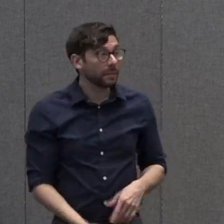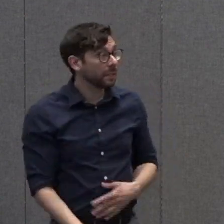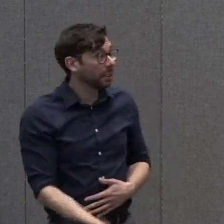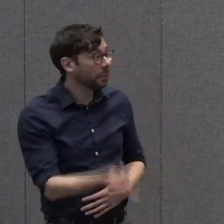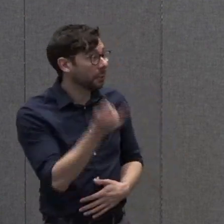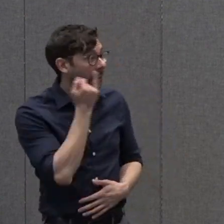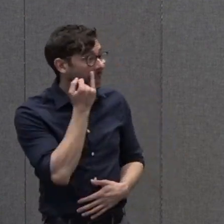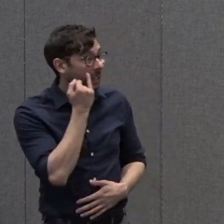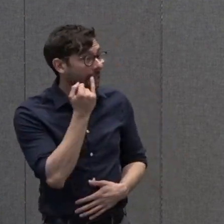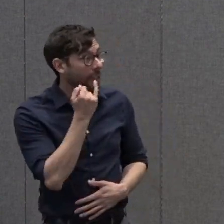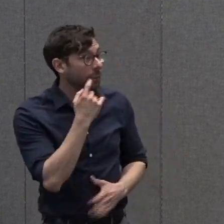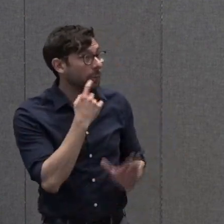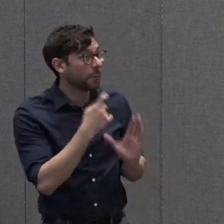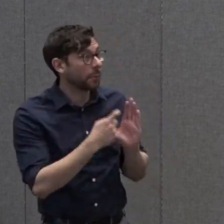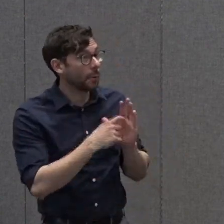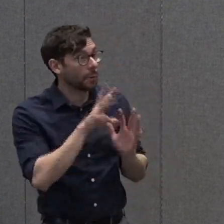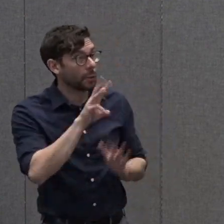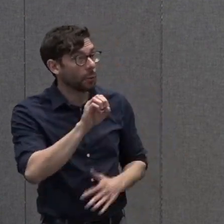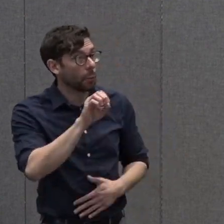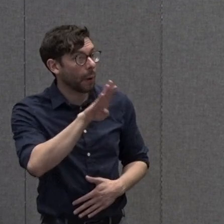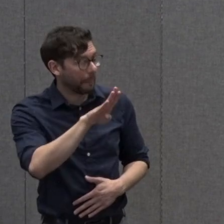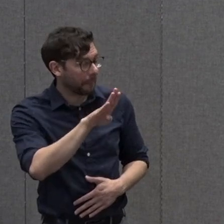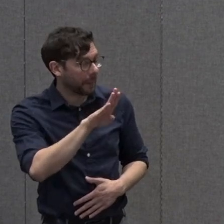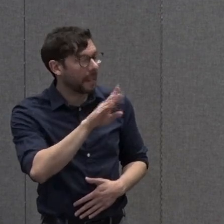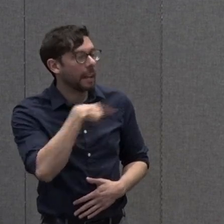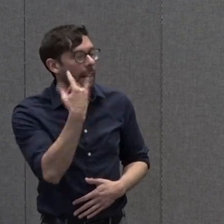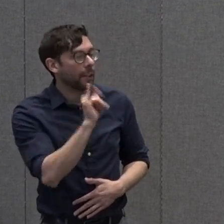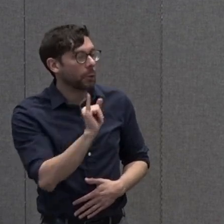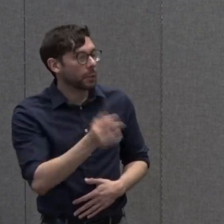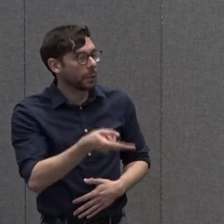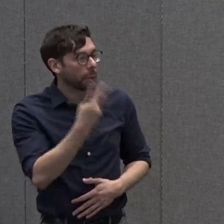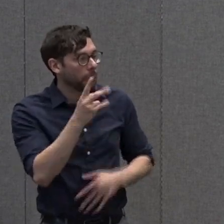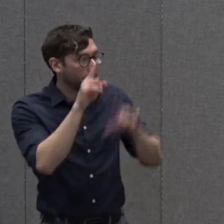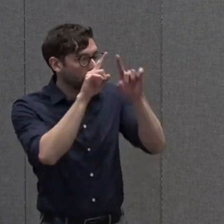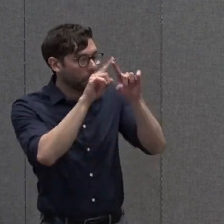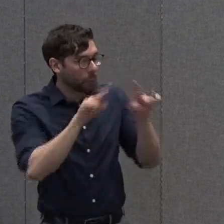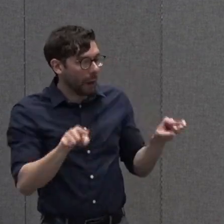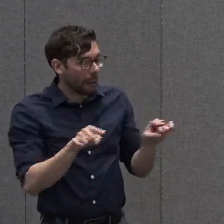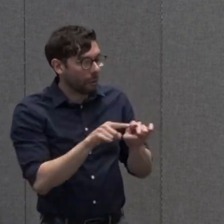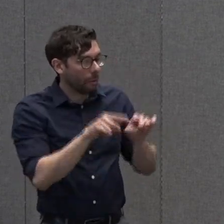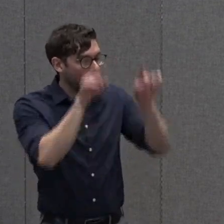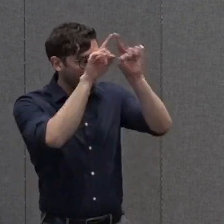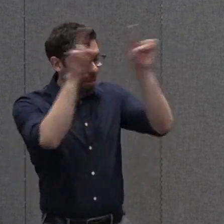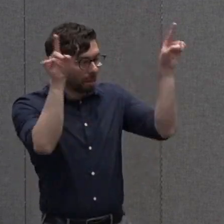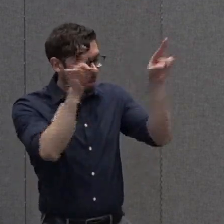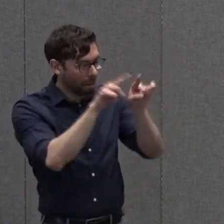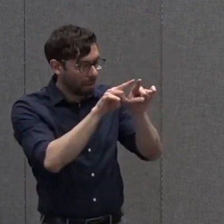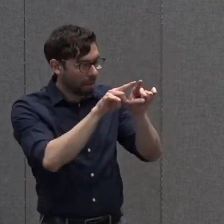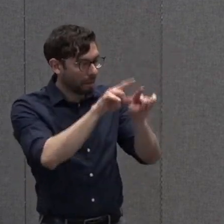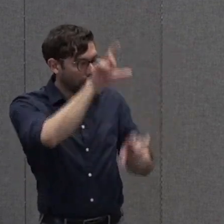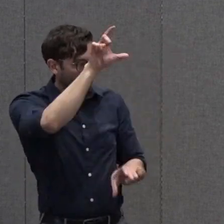almost like two triangles together. And so, that's kind of a warning to not put your hand in there,